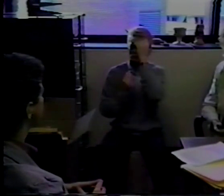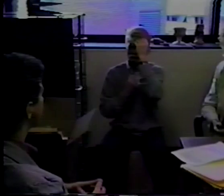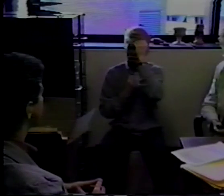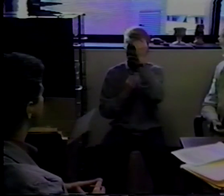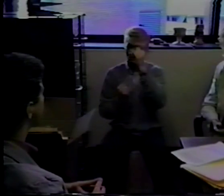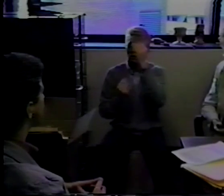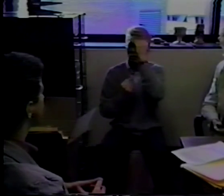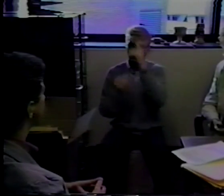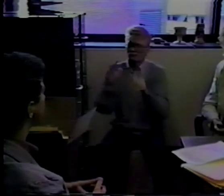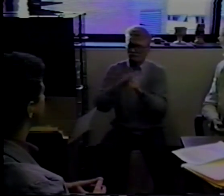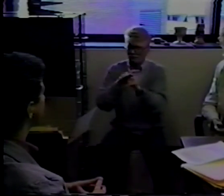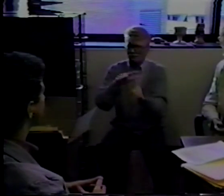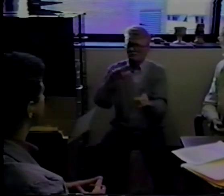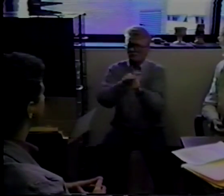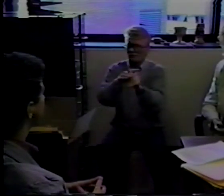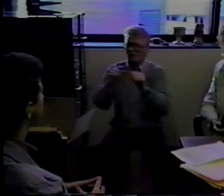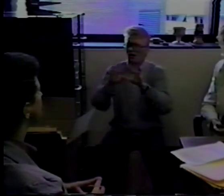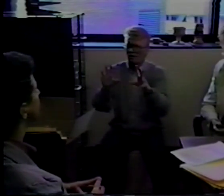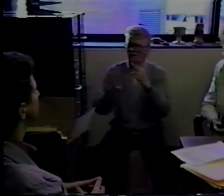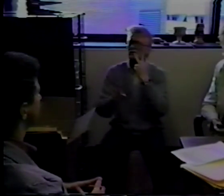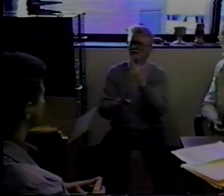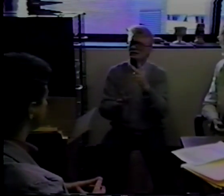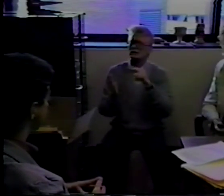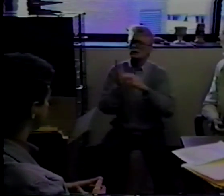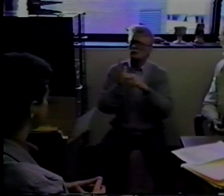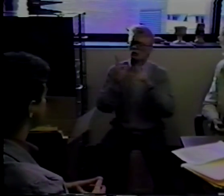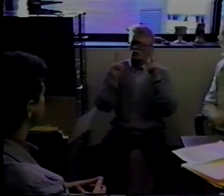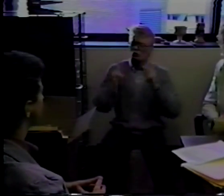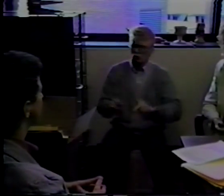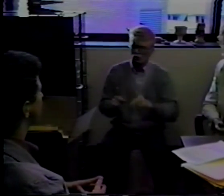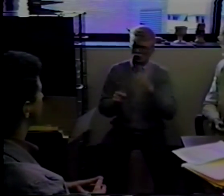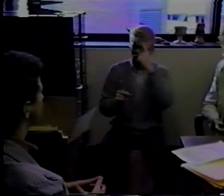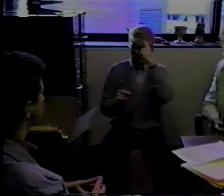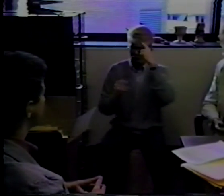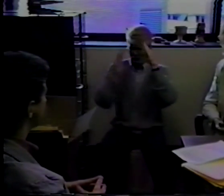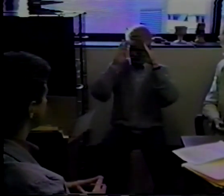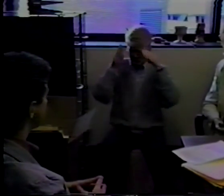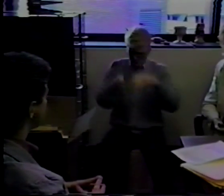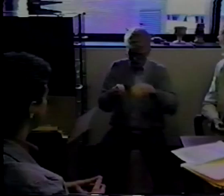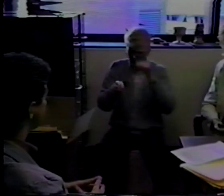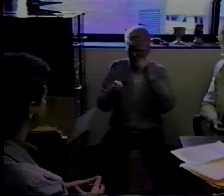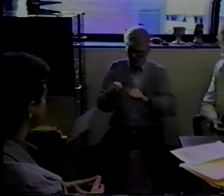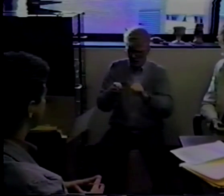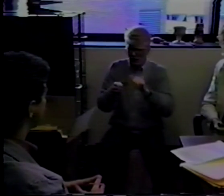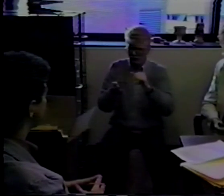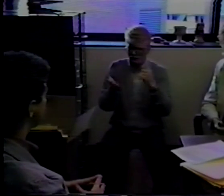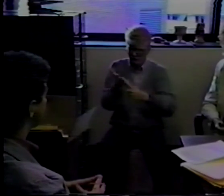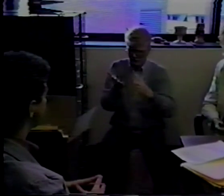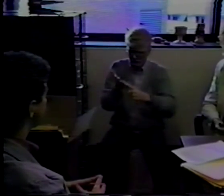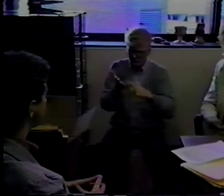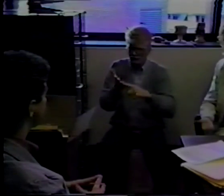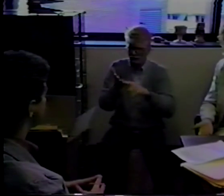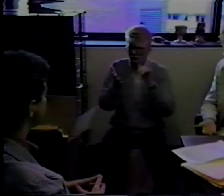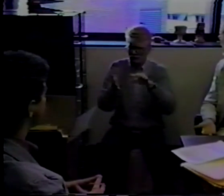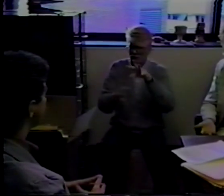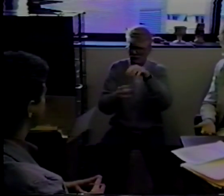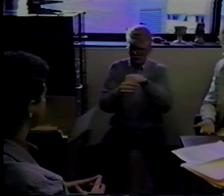in orther words, the consciousness of the speakers focusing on one piece of information at a time. If he's right, then